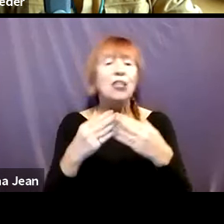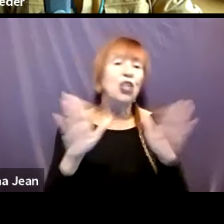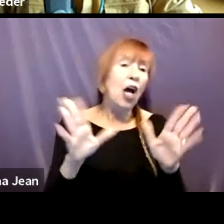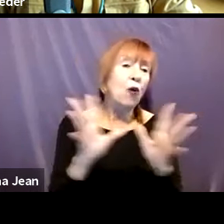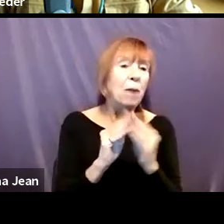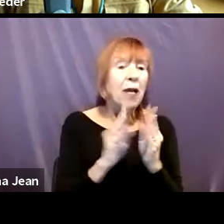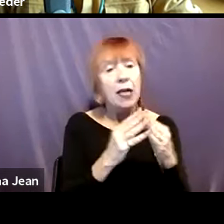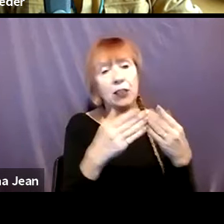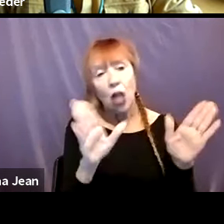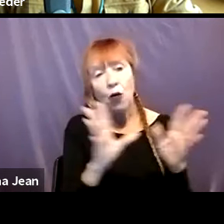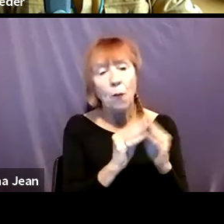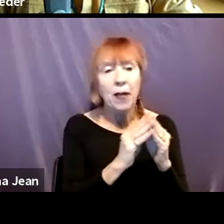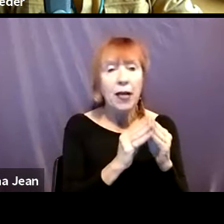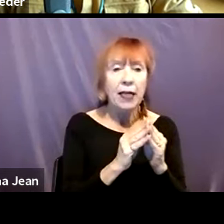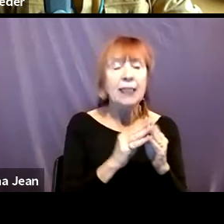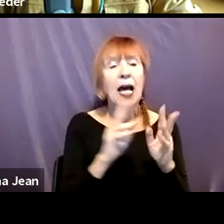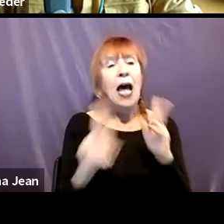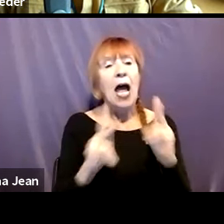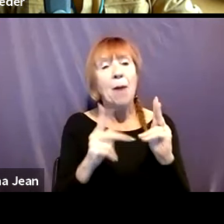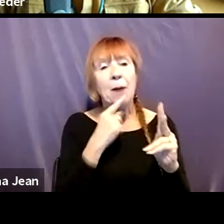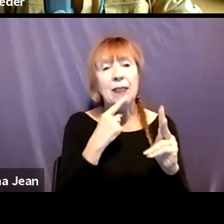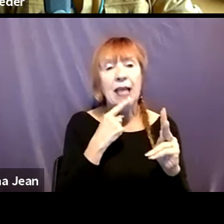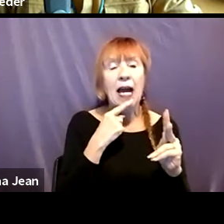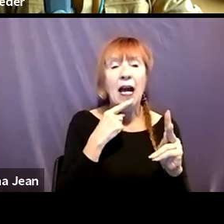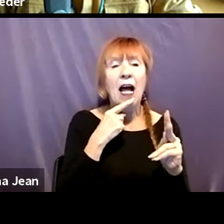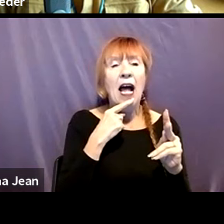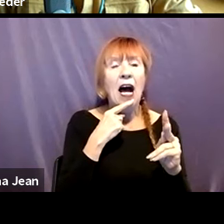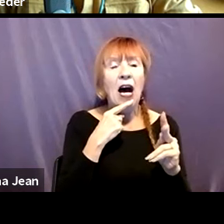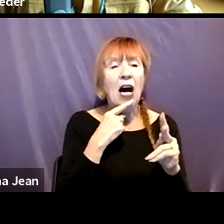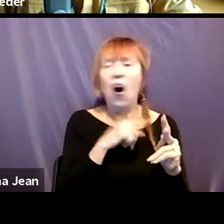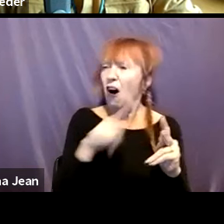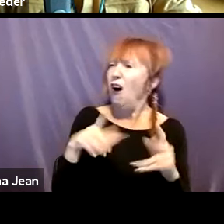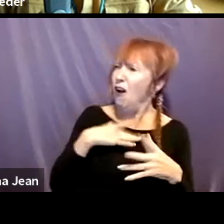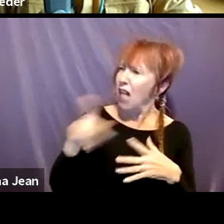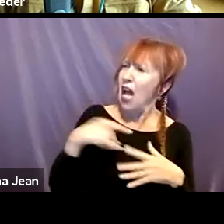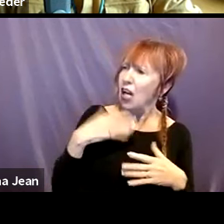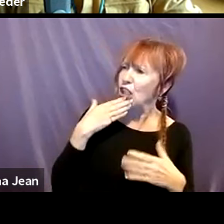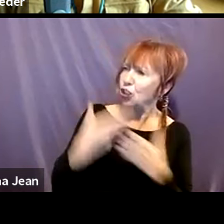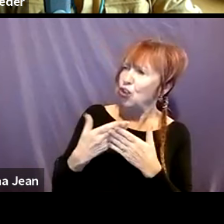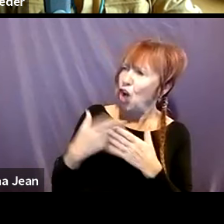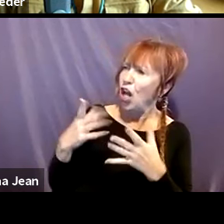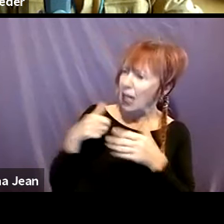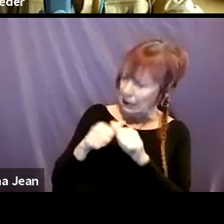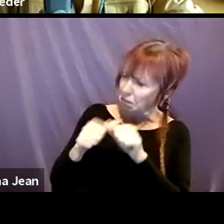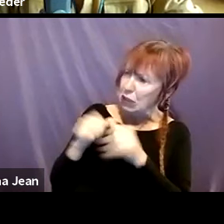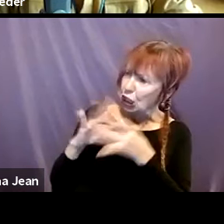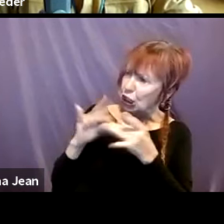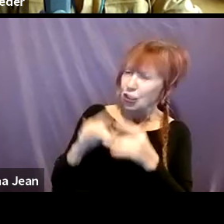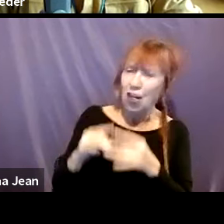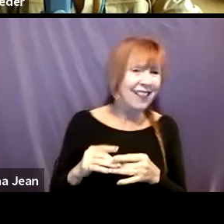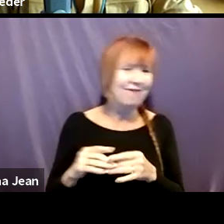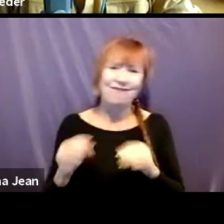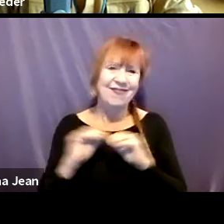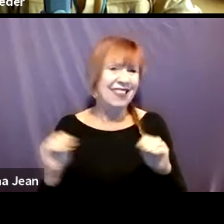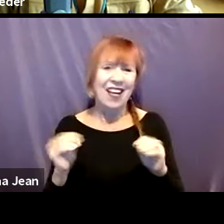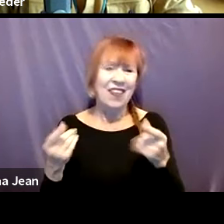and often say like, "Yeah, let's keep talking", and it doesn't really amount to anything. But Luke, in particular,